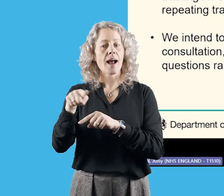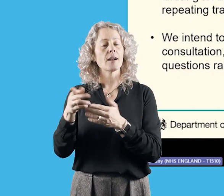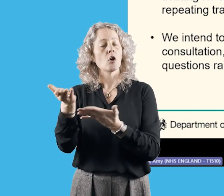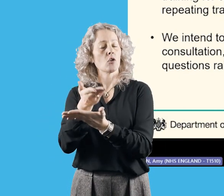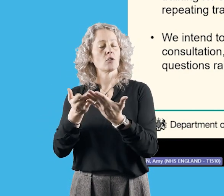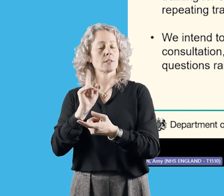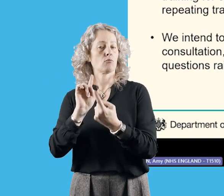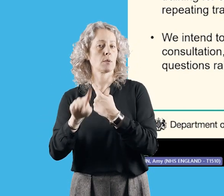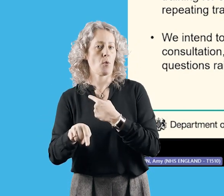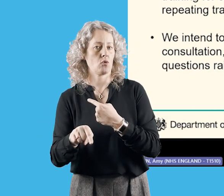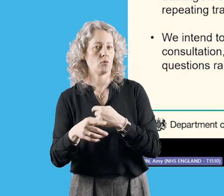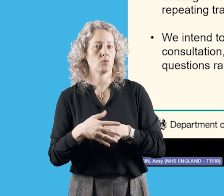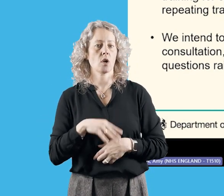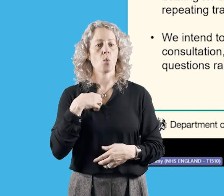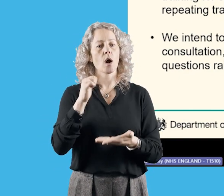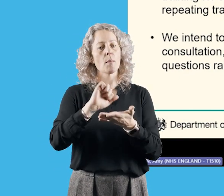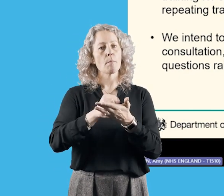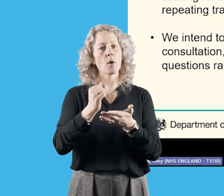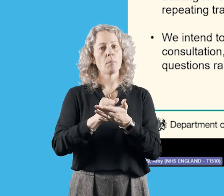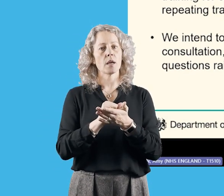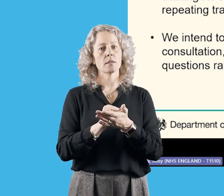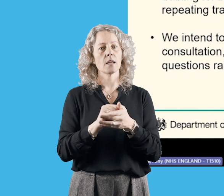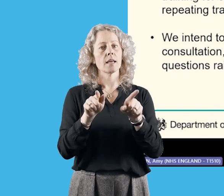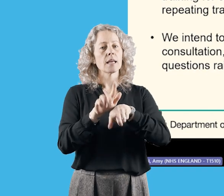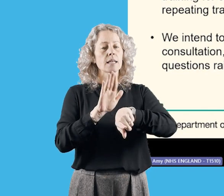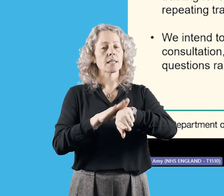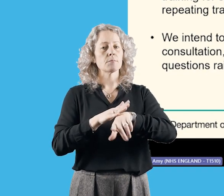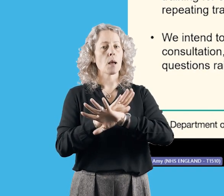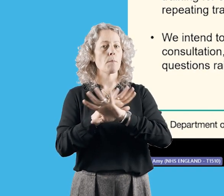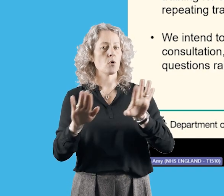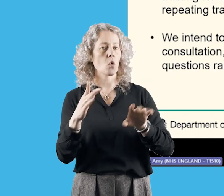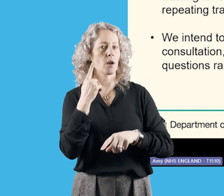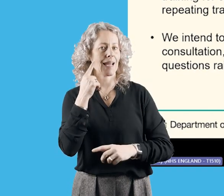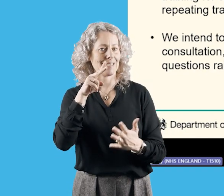will be published alongside the non easy read versions. Now I'll hand over to Sohal.